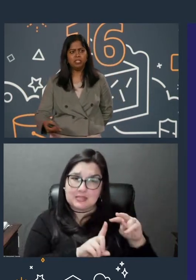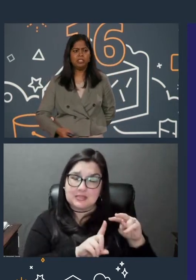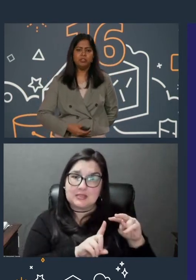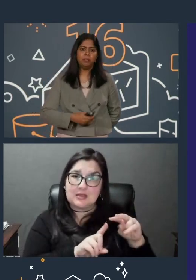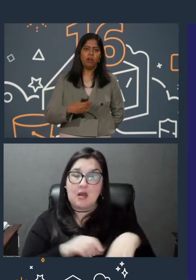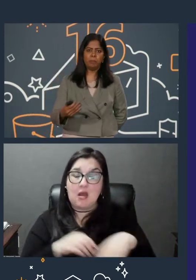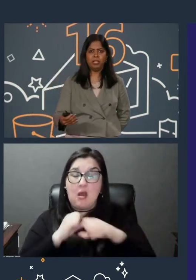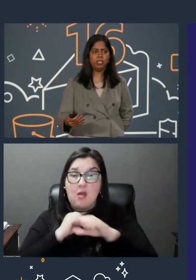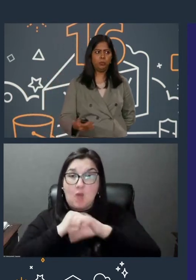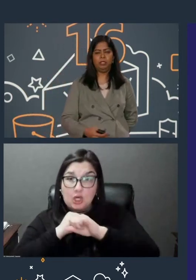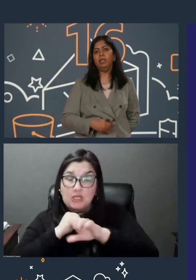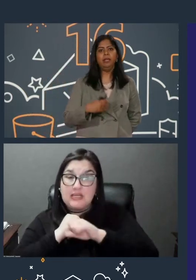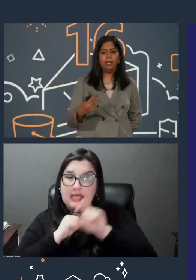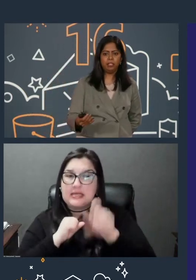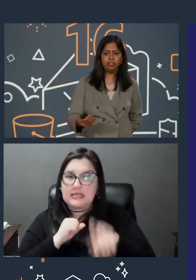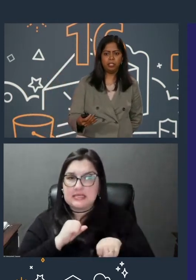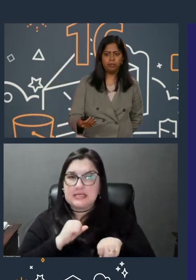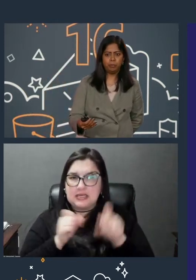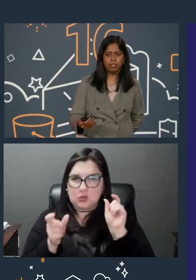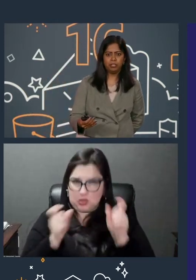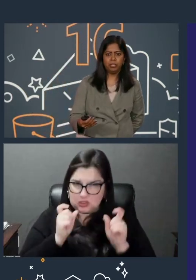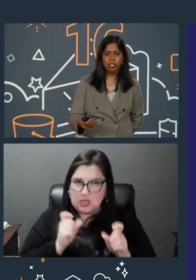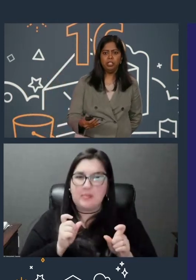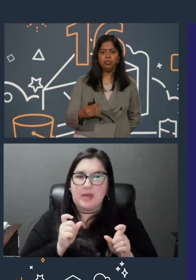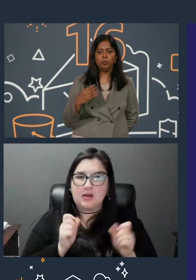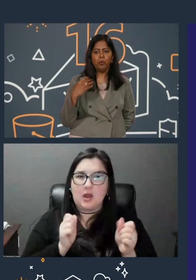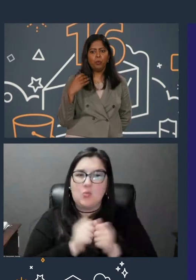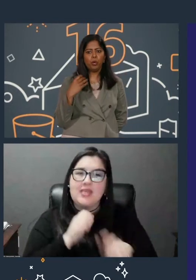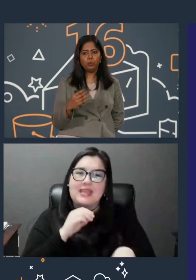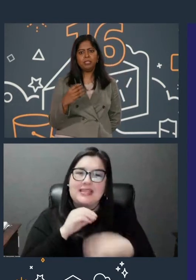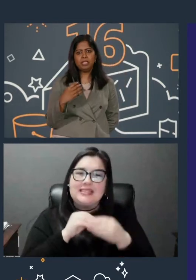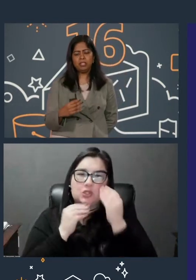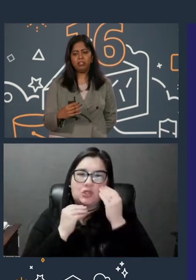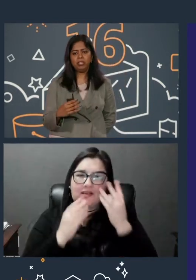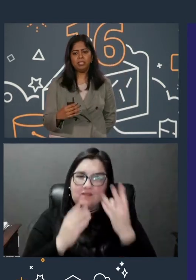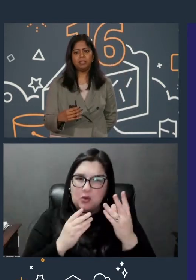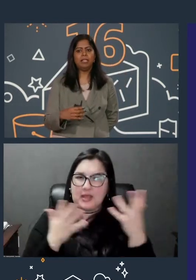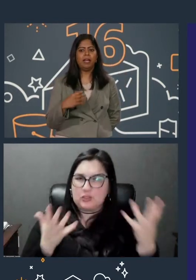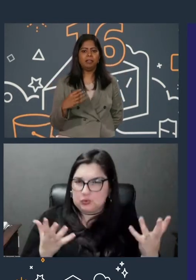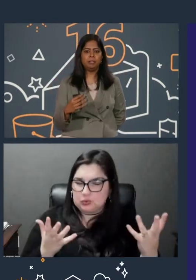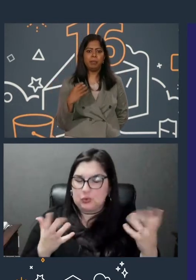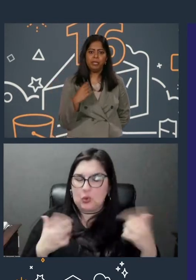it needs to be augmented with additional information. So what we see here is that depending